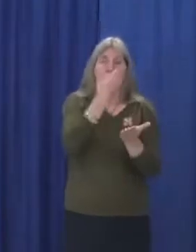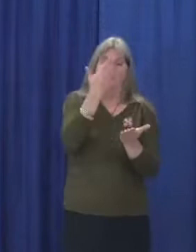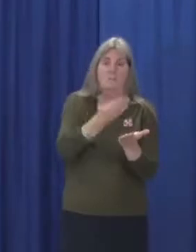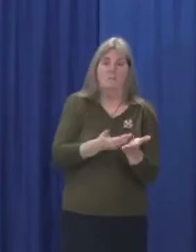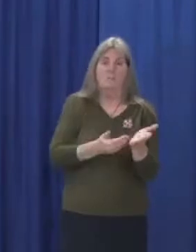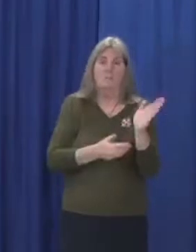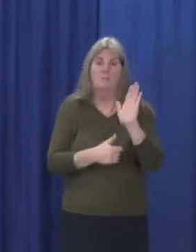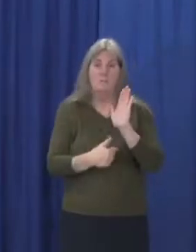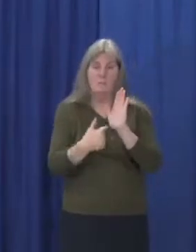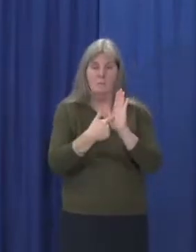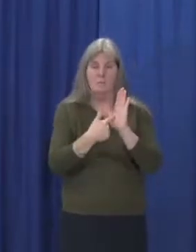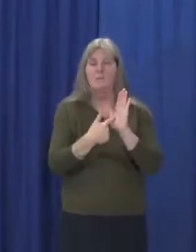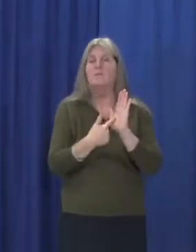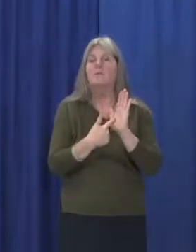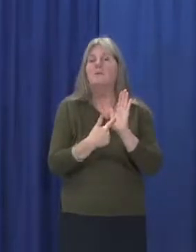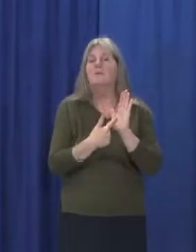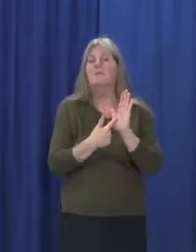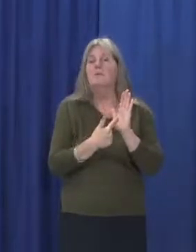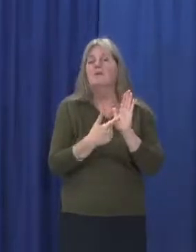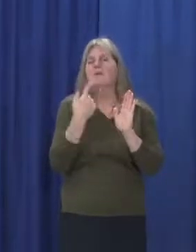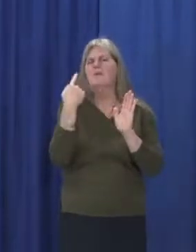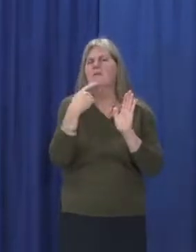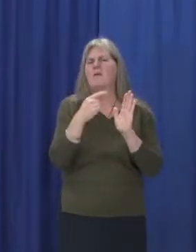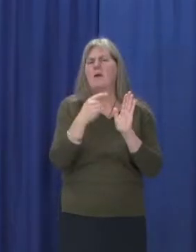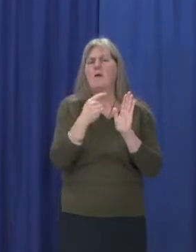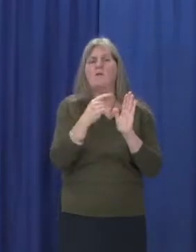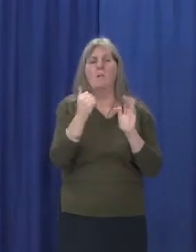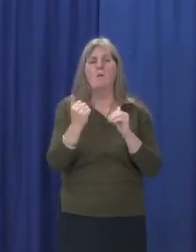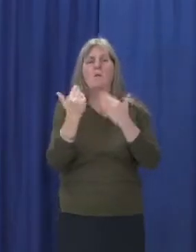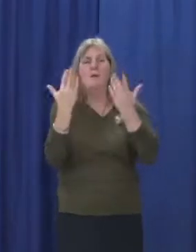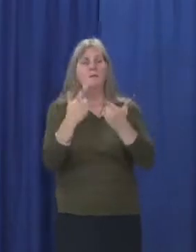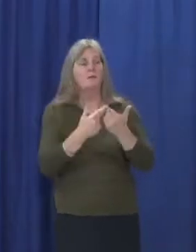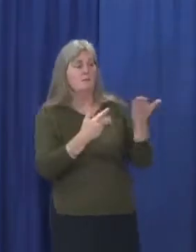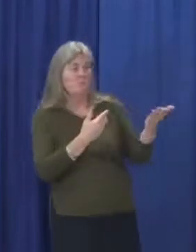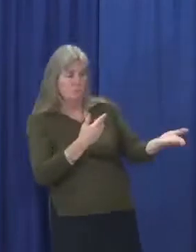proof of vaccinations are based on the recommendations of the acting Chief Medical Officer of